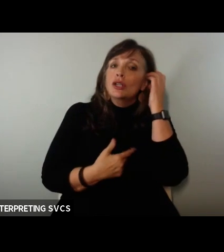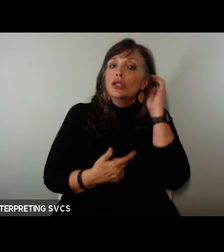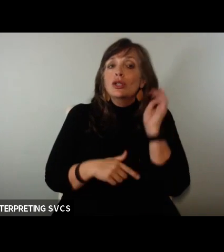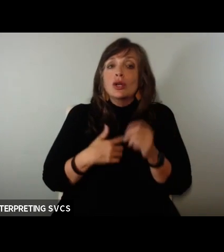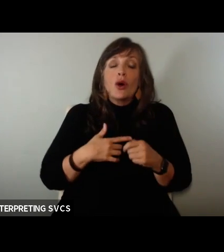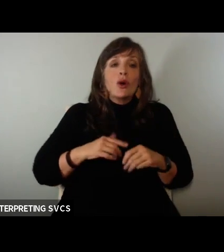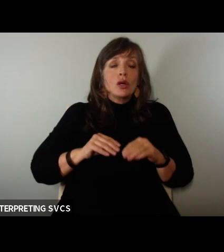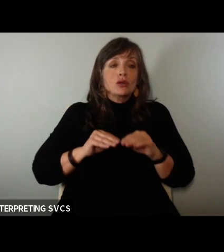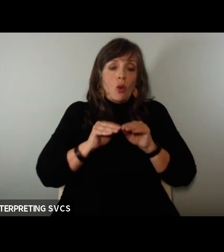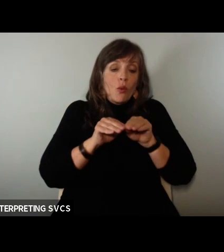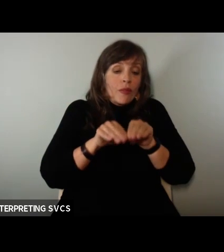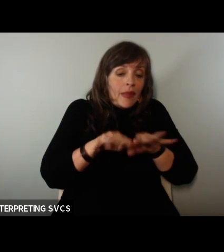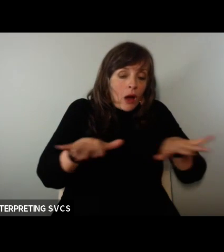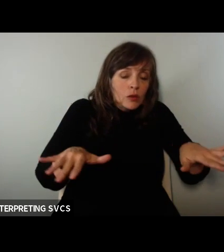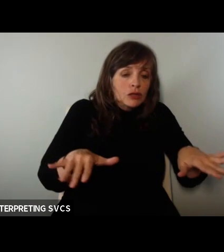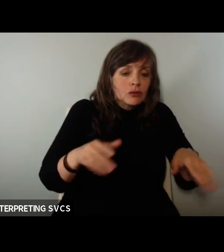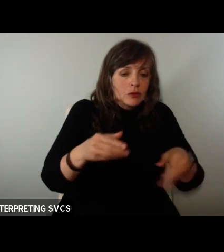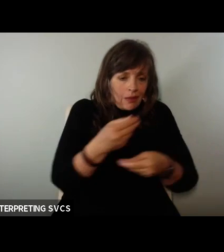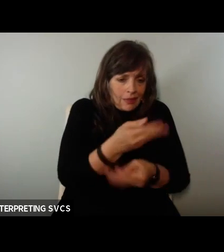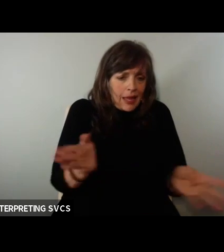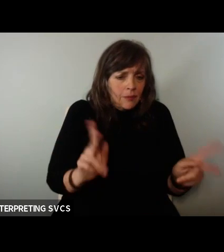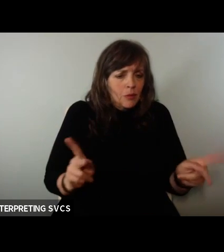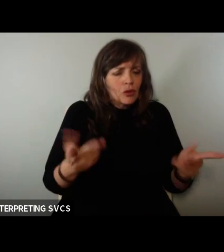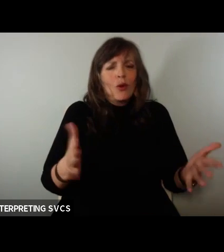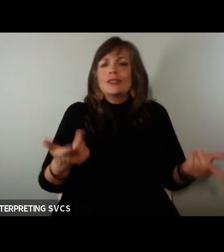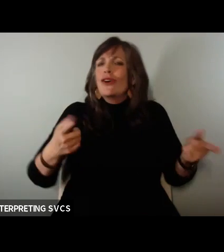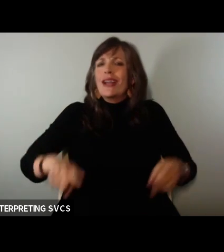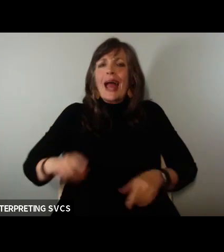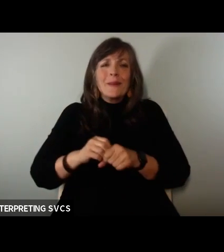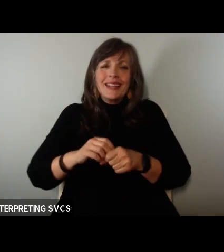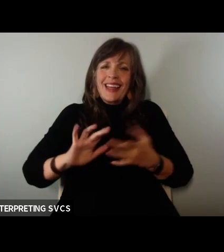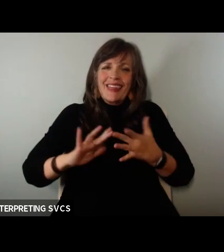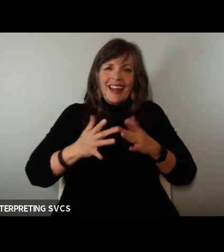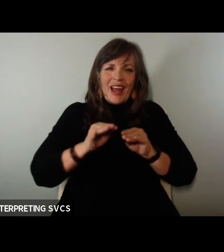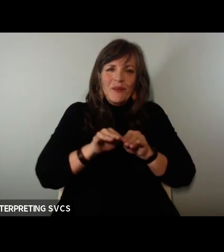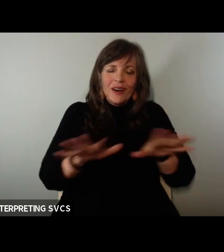this is available is already done within your network. Once you state and putting together funds,